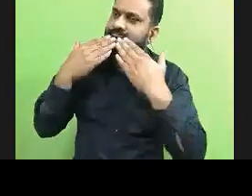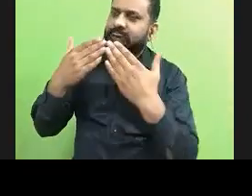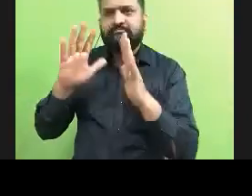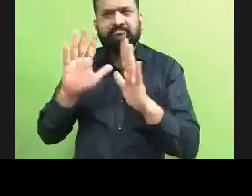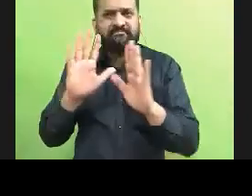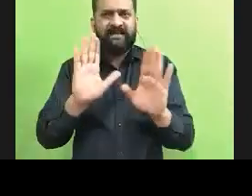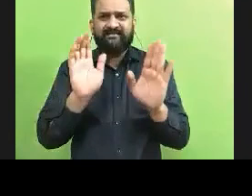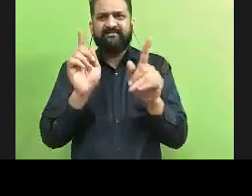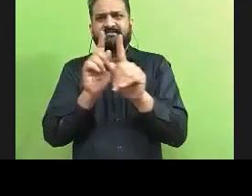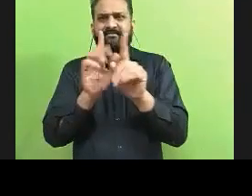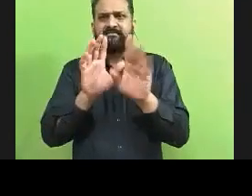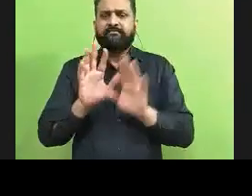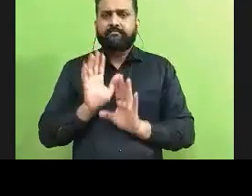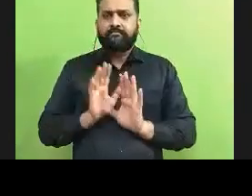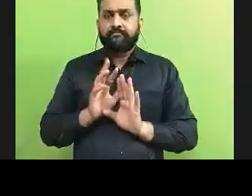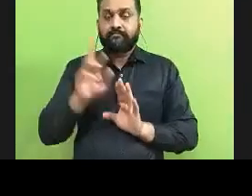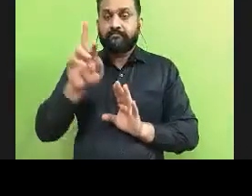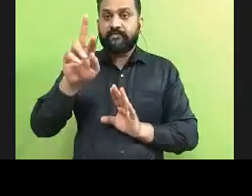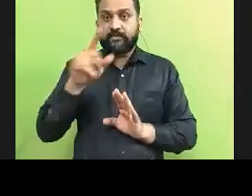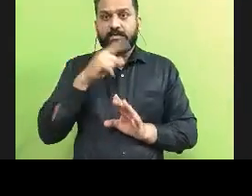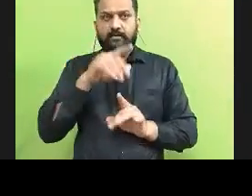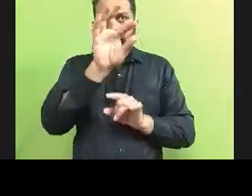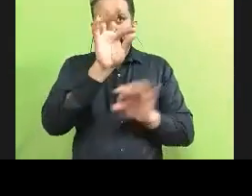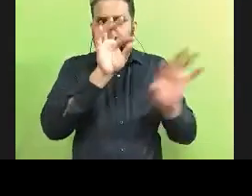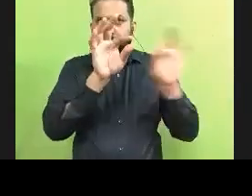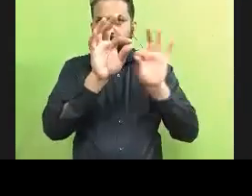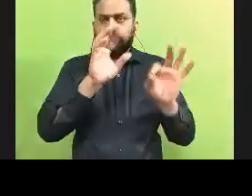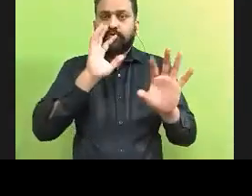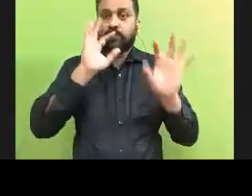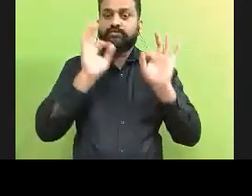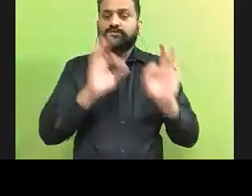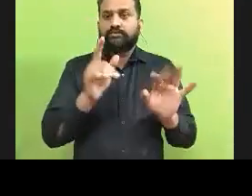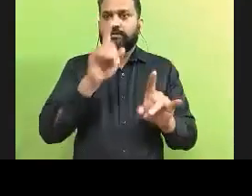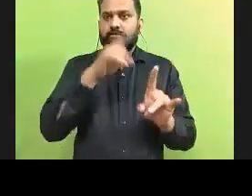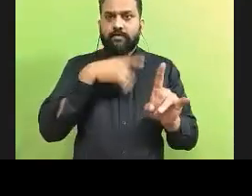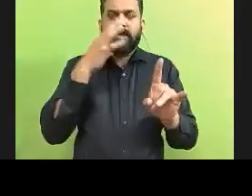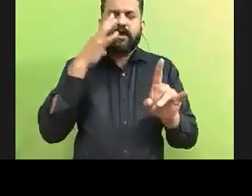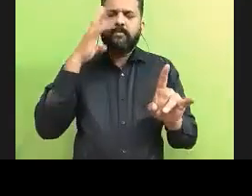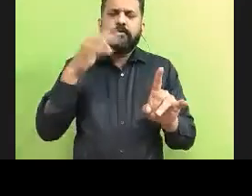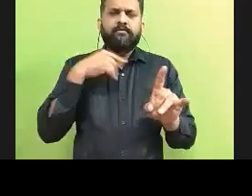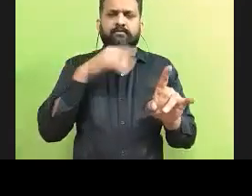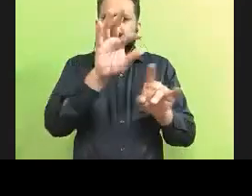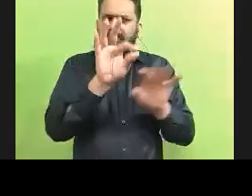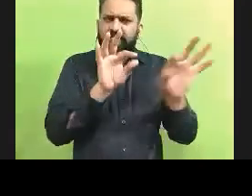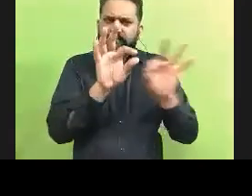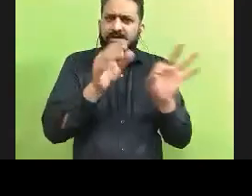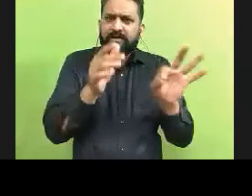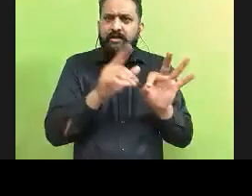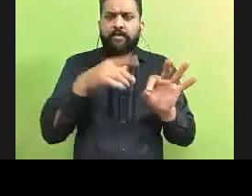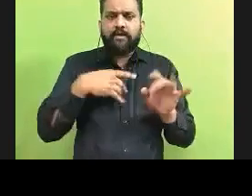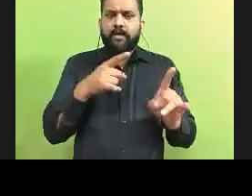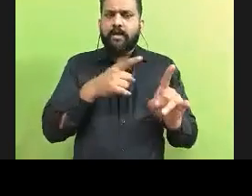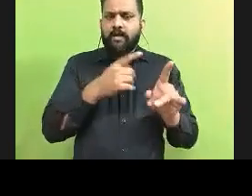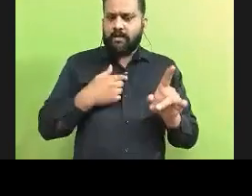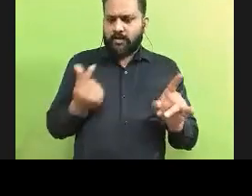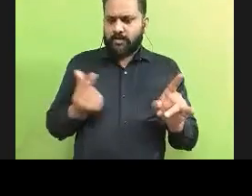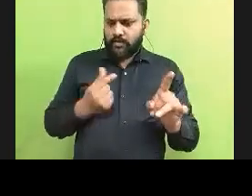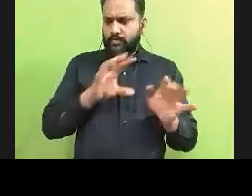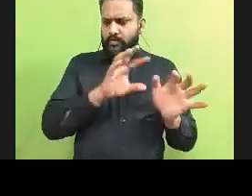we don't have to pick those facts we have to pick those facts which are material for example it says